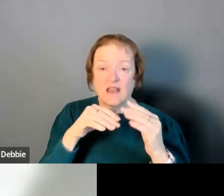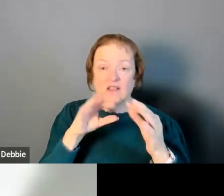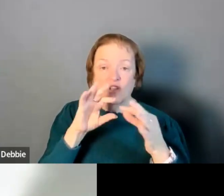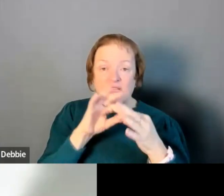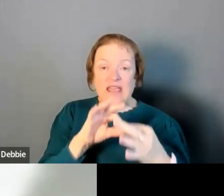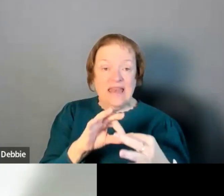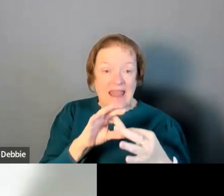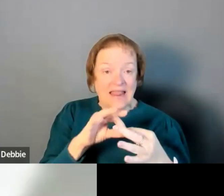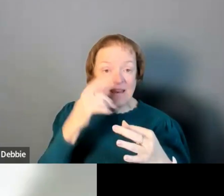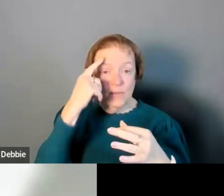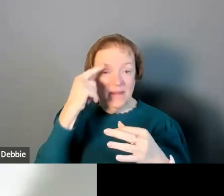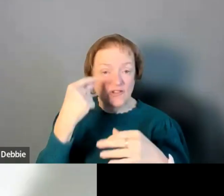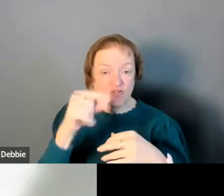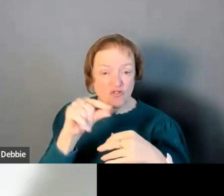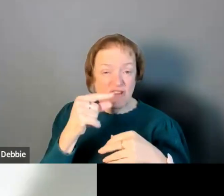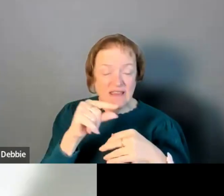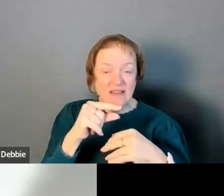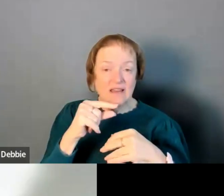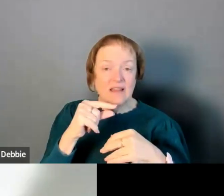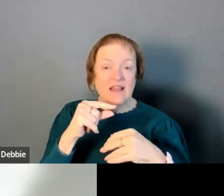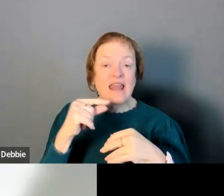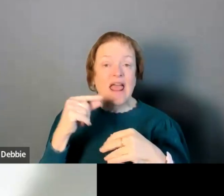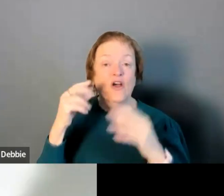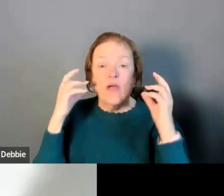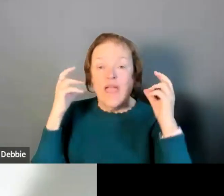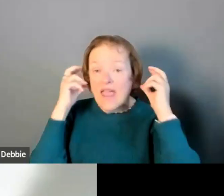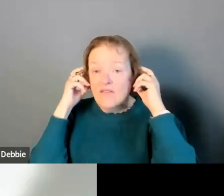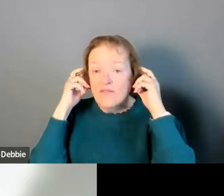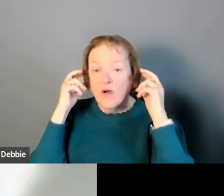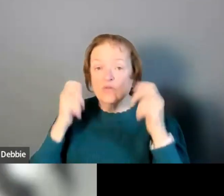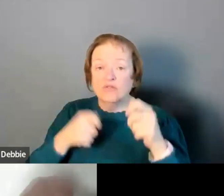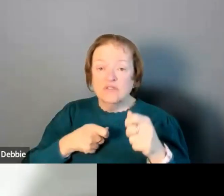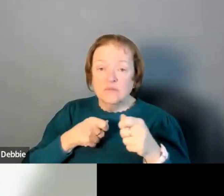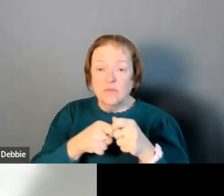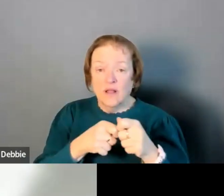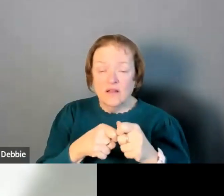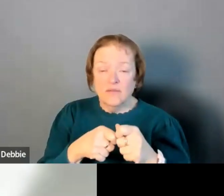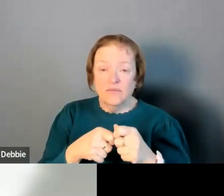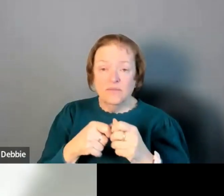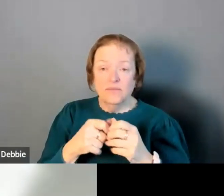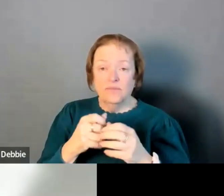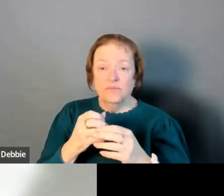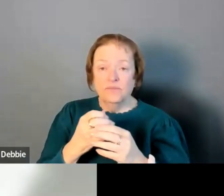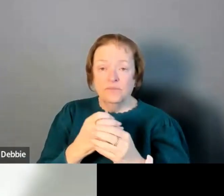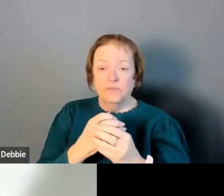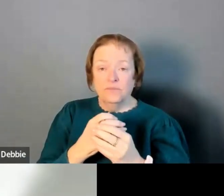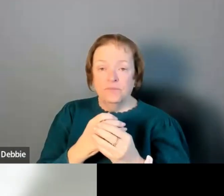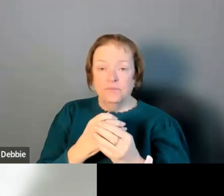You would plug in your headphones to it. Here, you are going to try it for me.